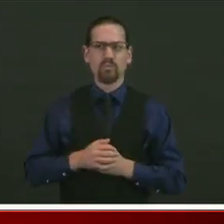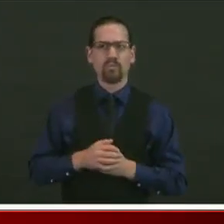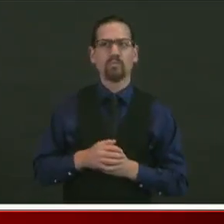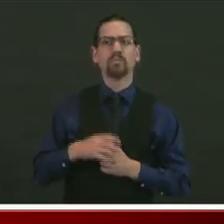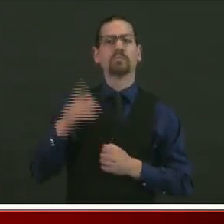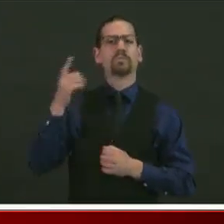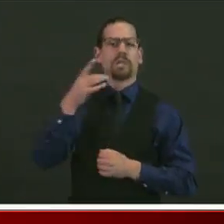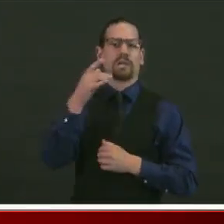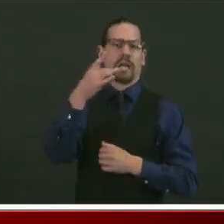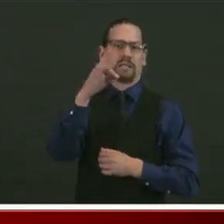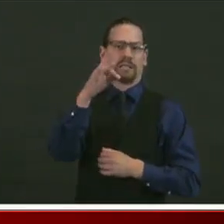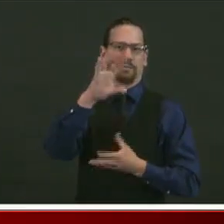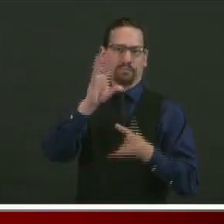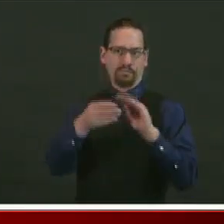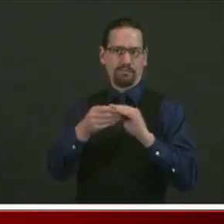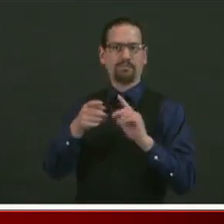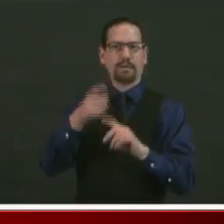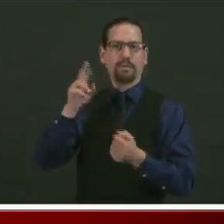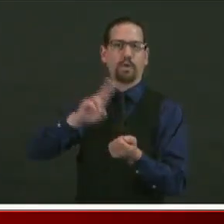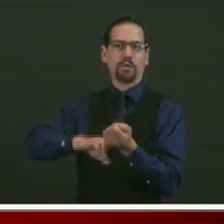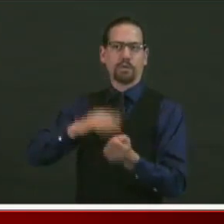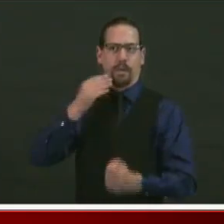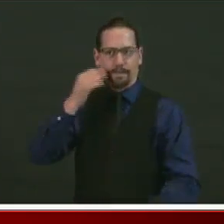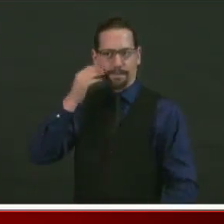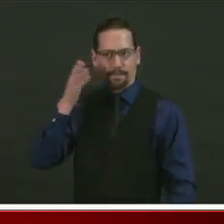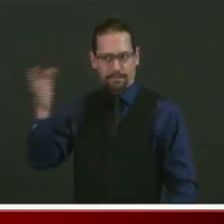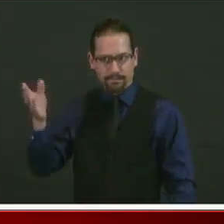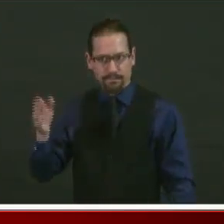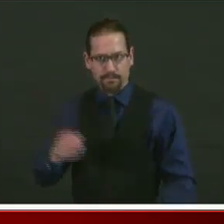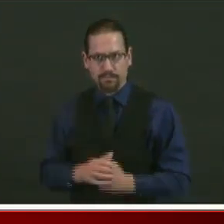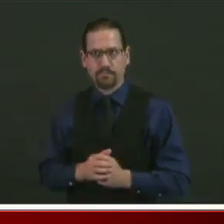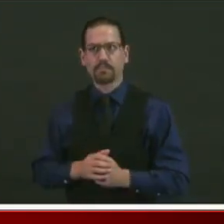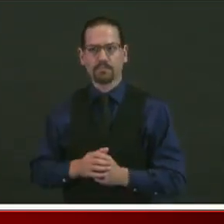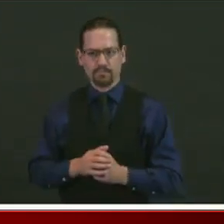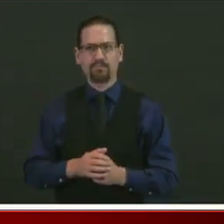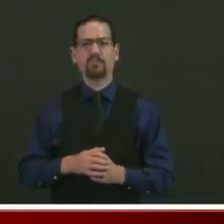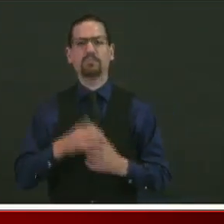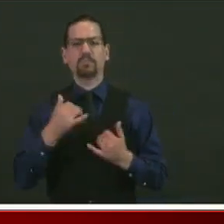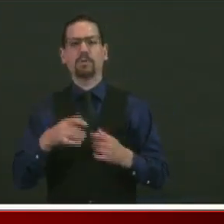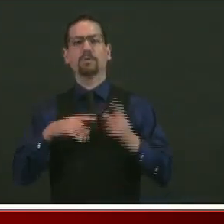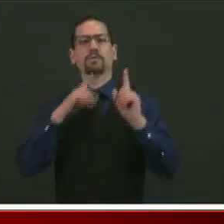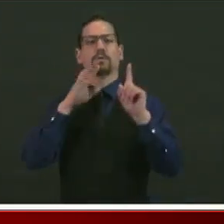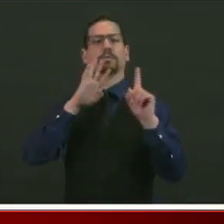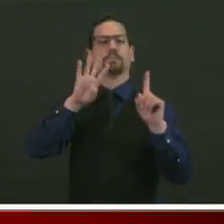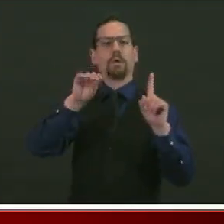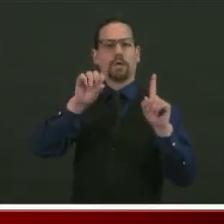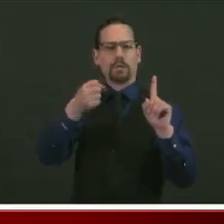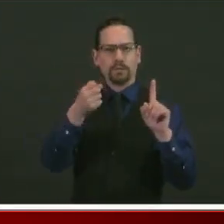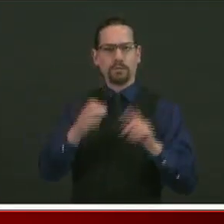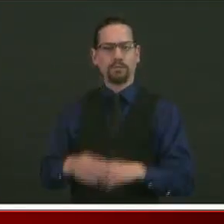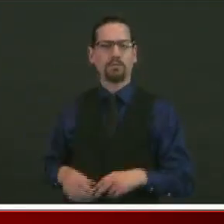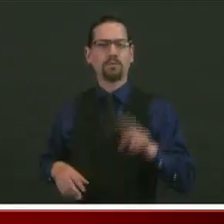LOT OF DEATHS IN THE STATE, IT IS HARD LOSING SOMEONE AT THIS TIME. FOR THOSE AFFILIATED WITH